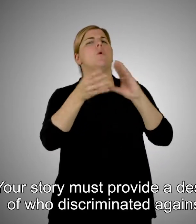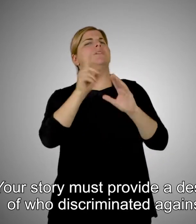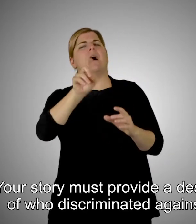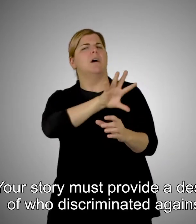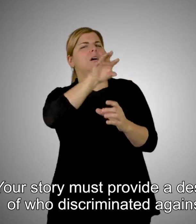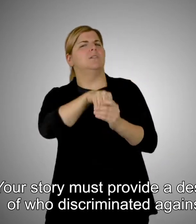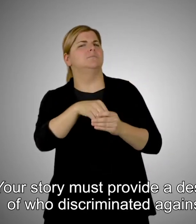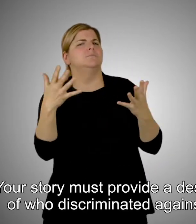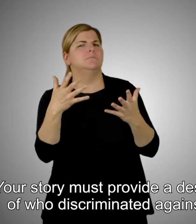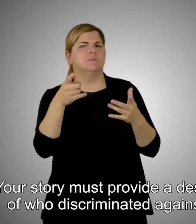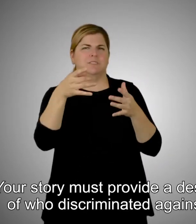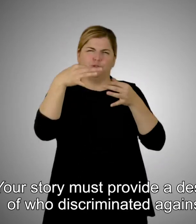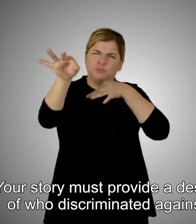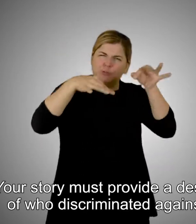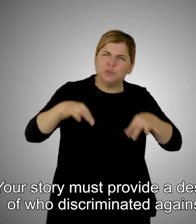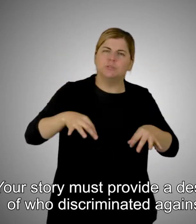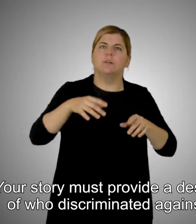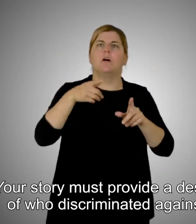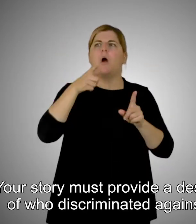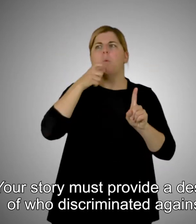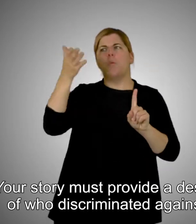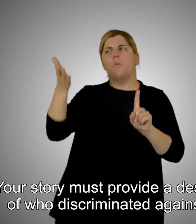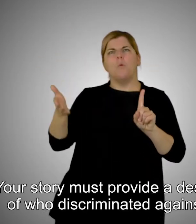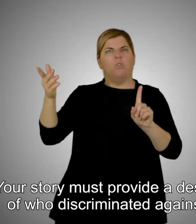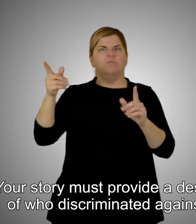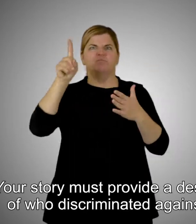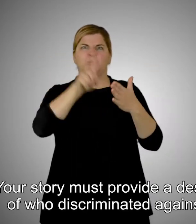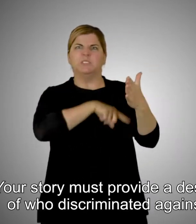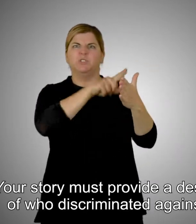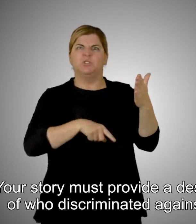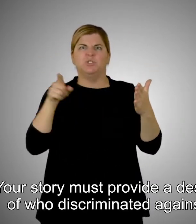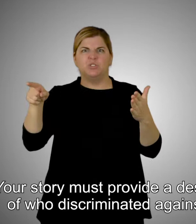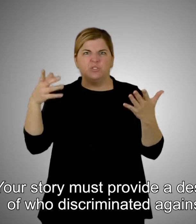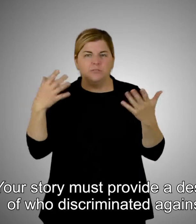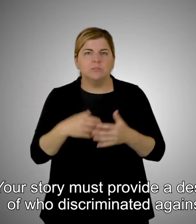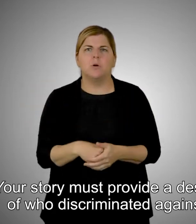Your story must provide a description of who discriminated against you,